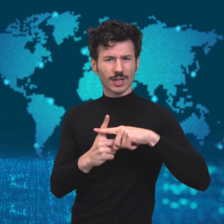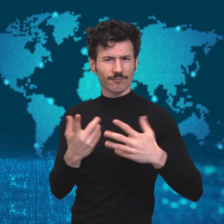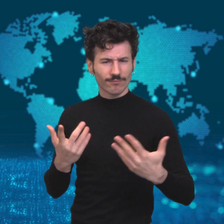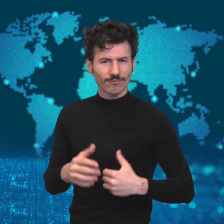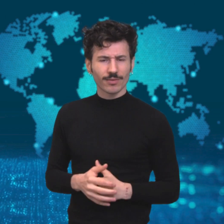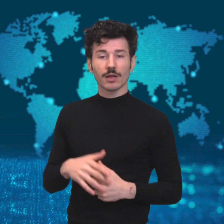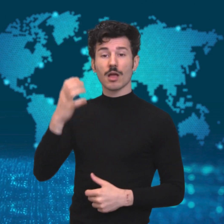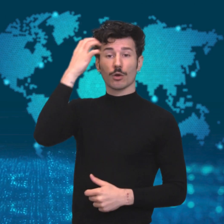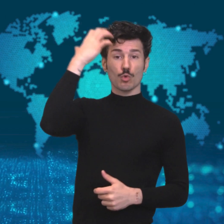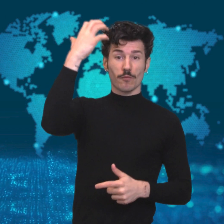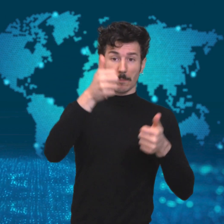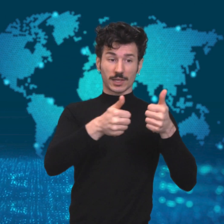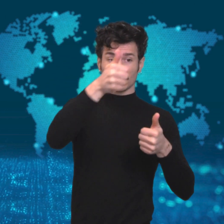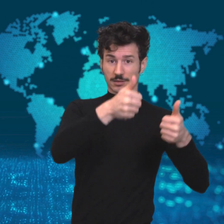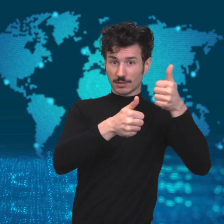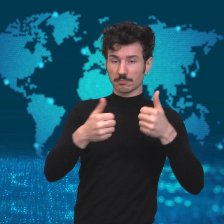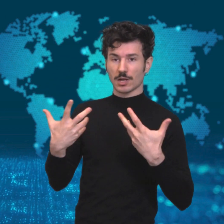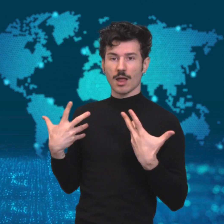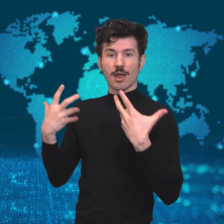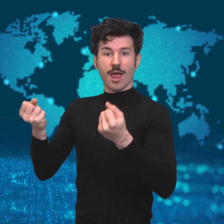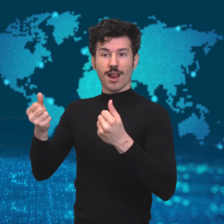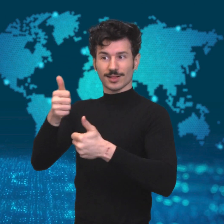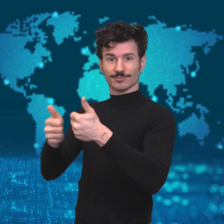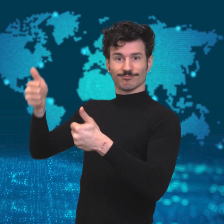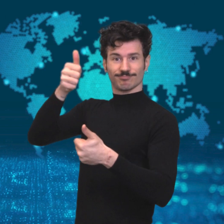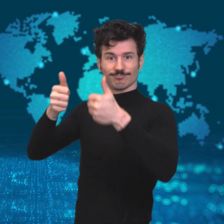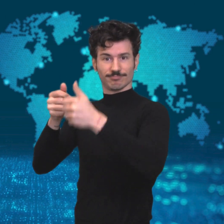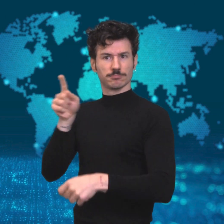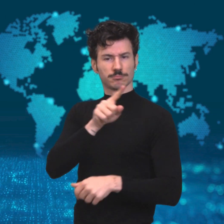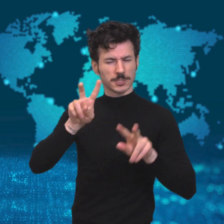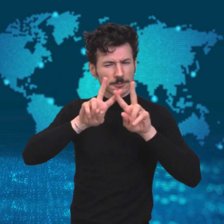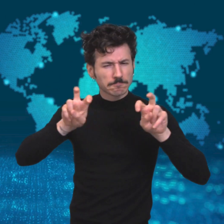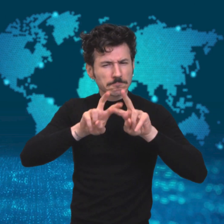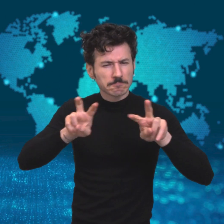Government and health officials are investigating